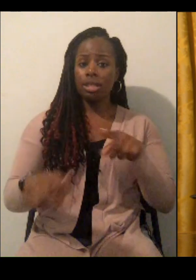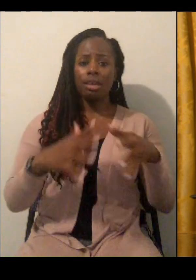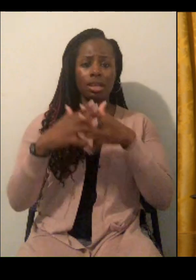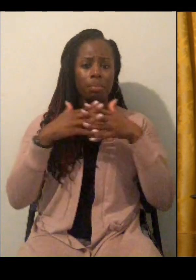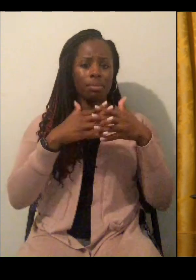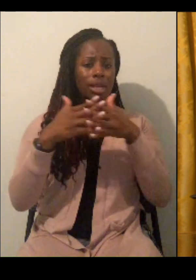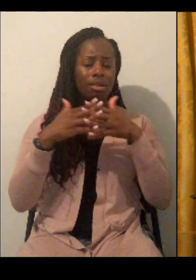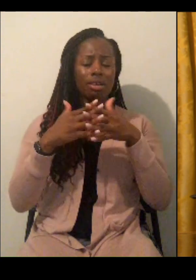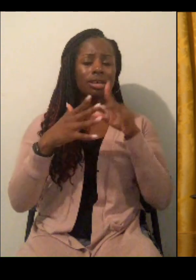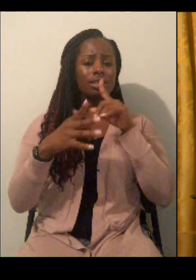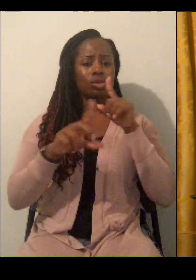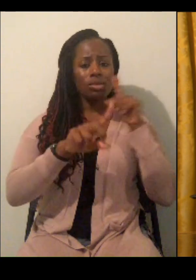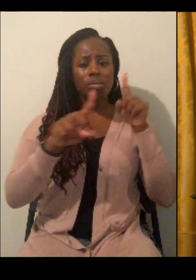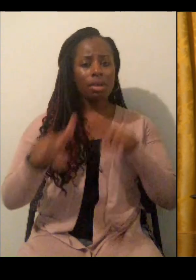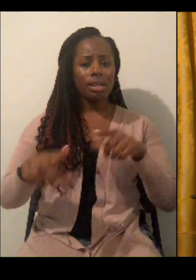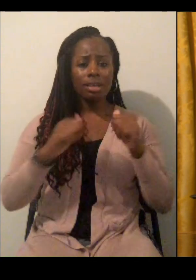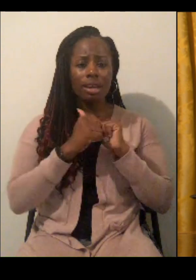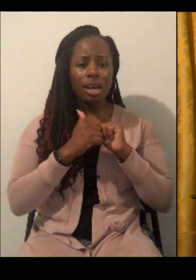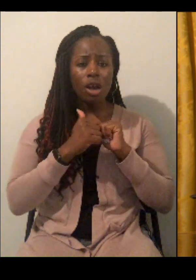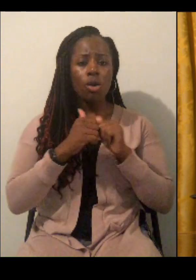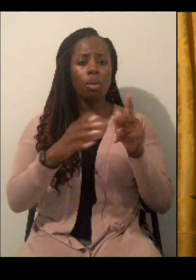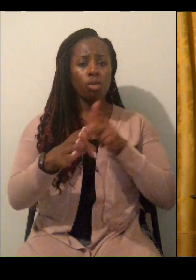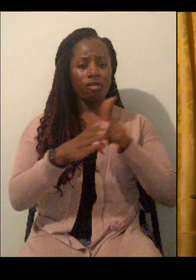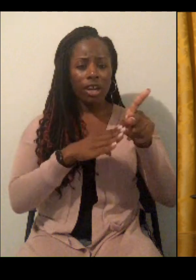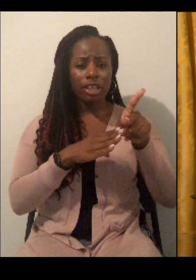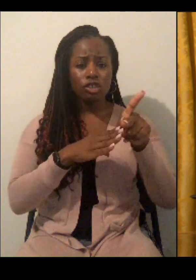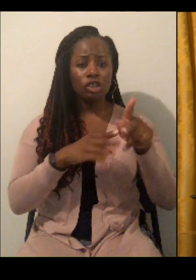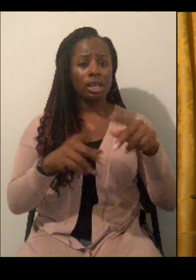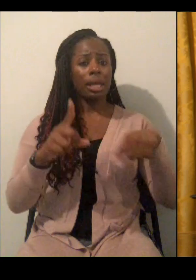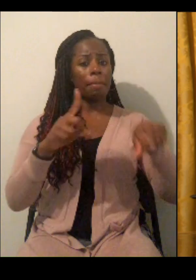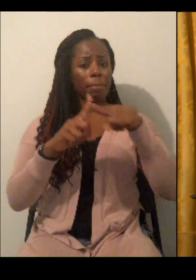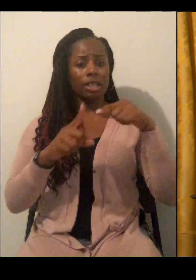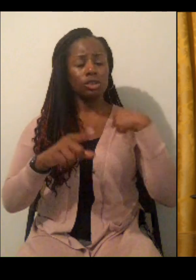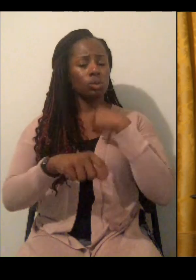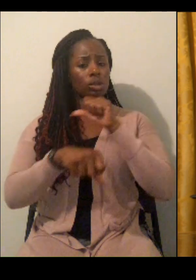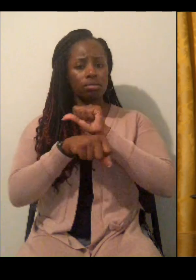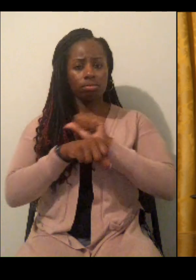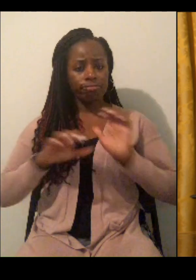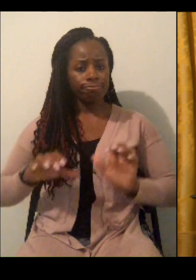anywhere in the world at the very start of the outbreak we instituted sweeping